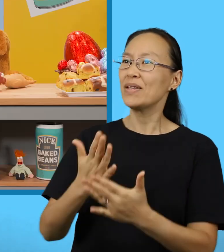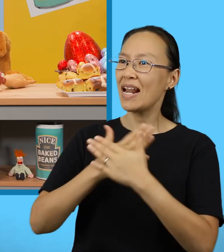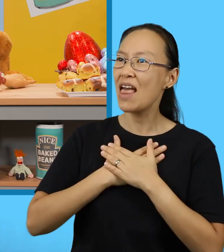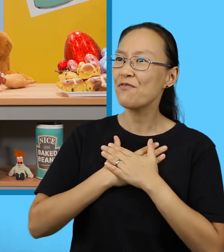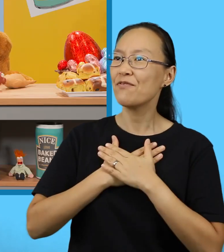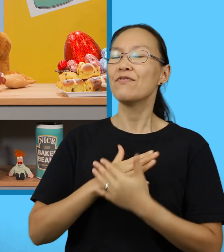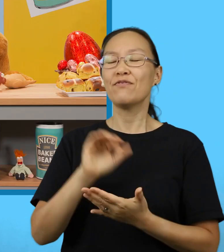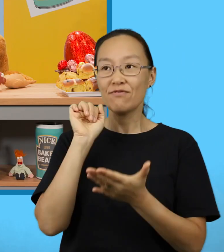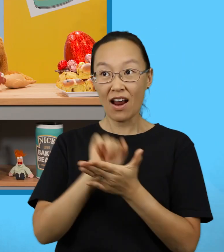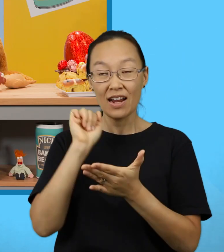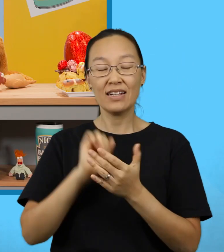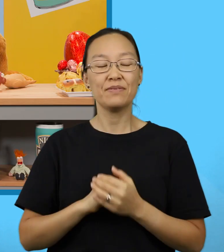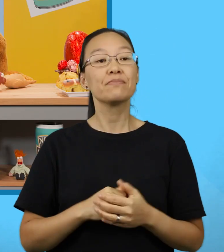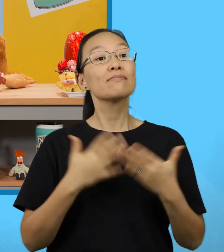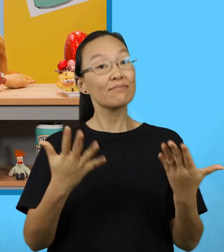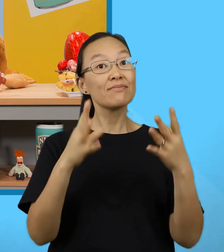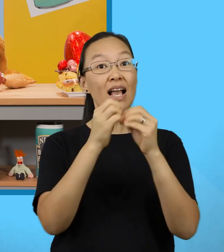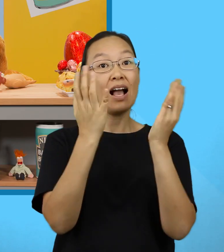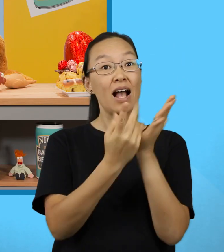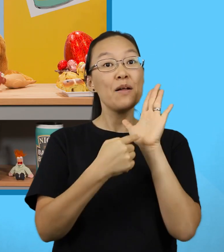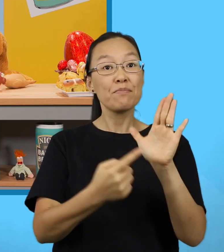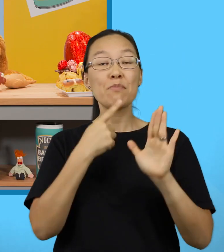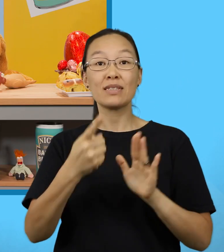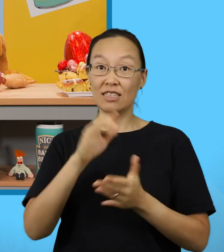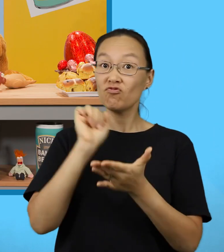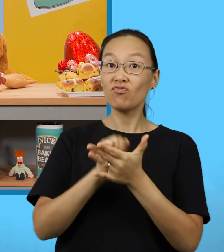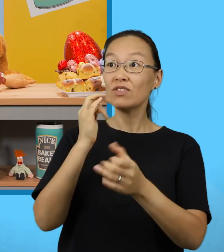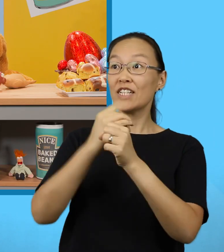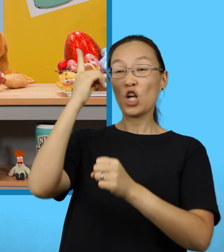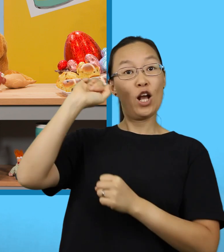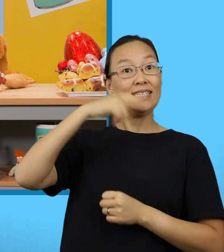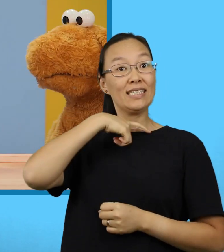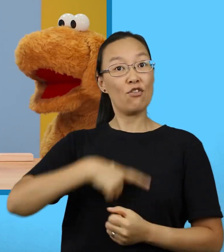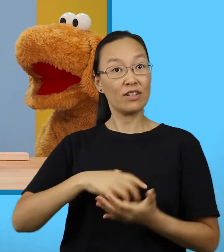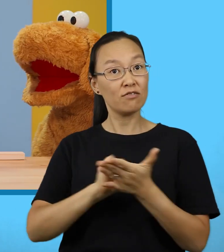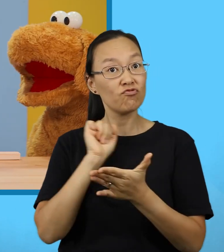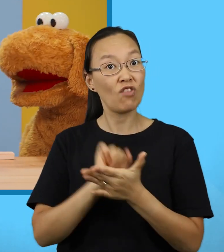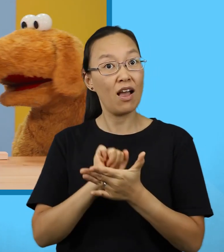And the Bible says that is exactly what God is like. Oh.